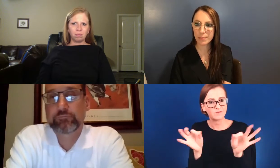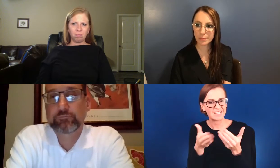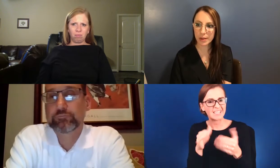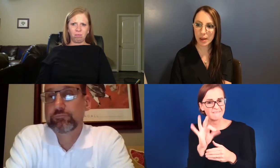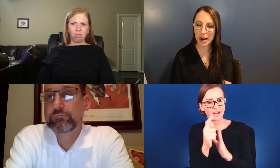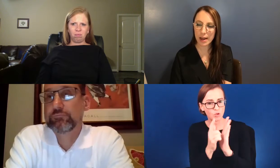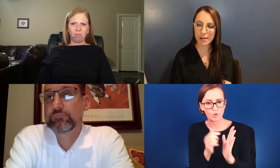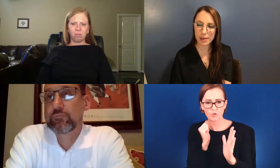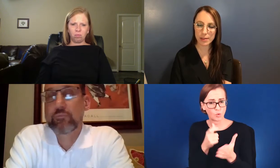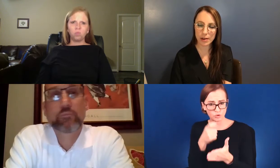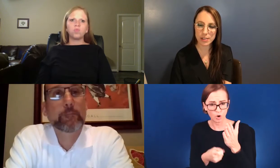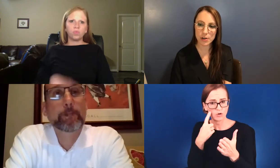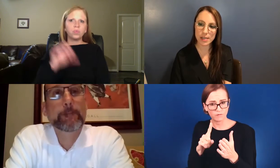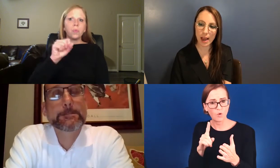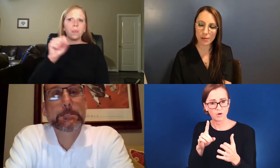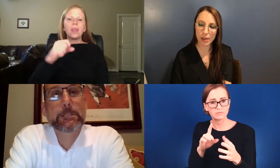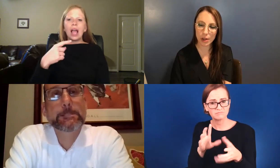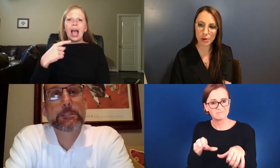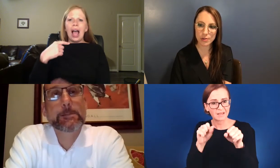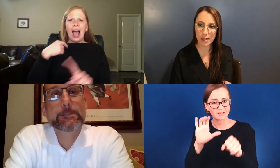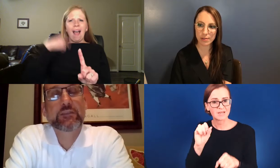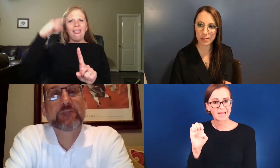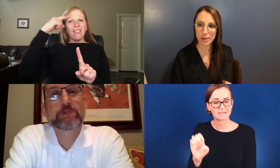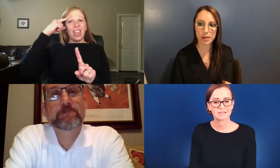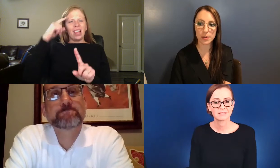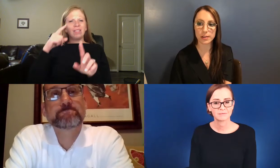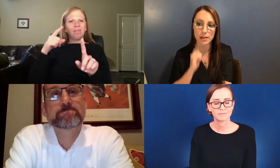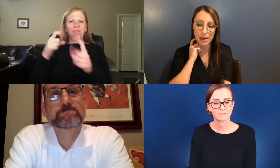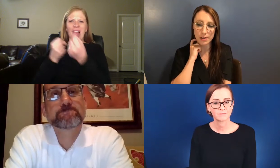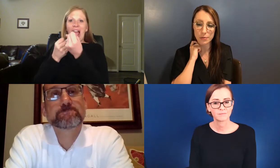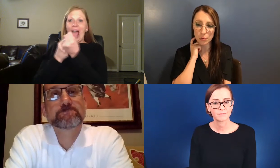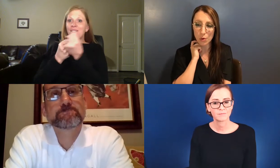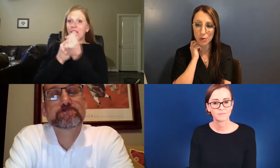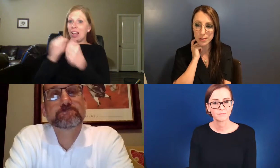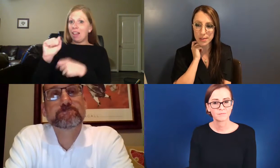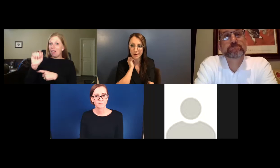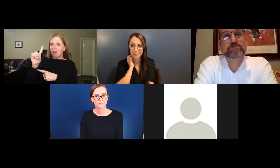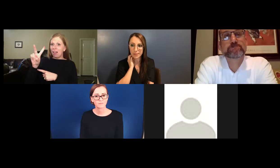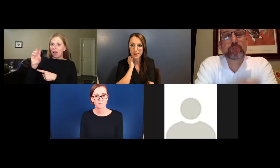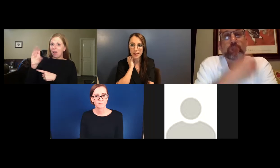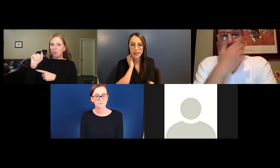Yeah, and I think that as far as an advocate goes, I think that that could be a lot of different roles.